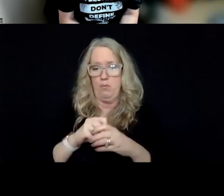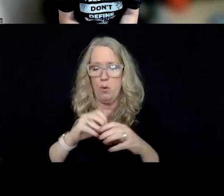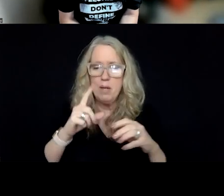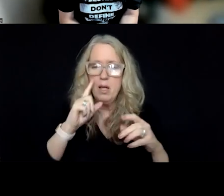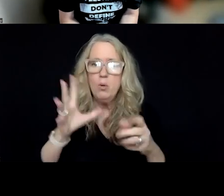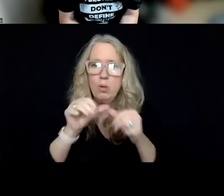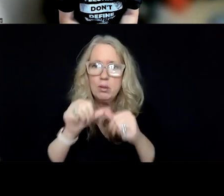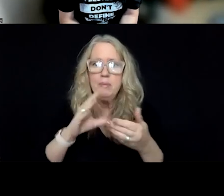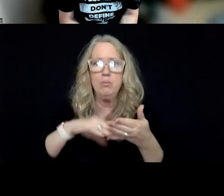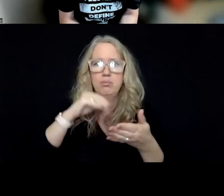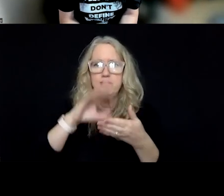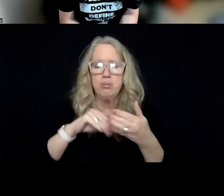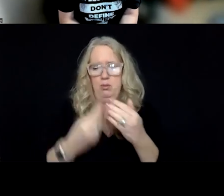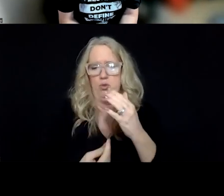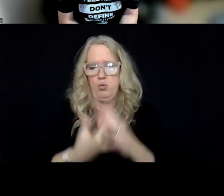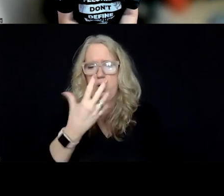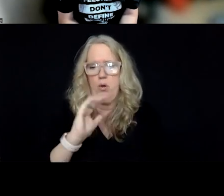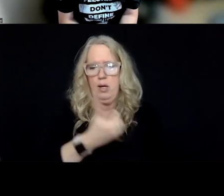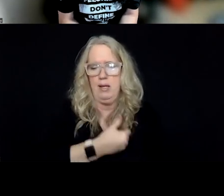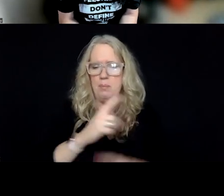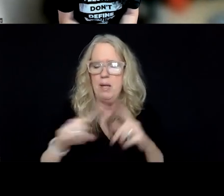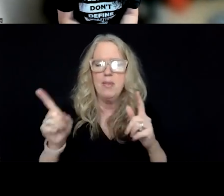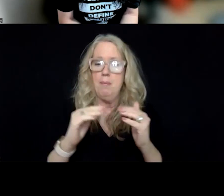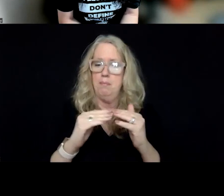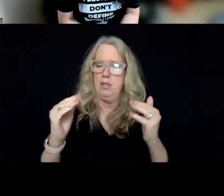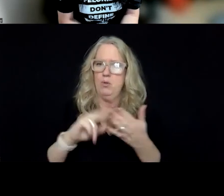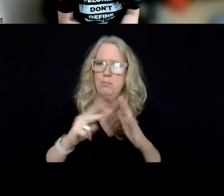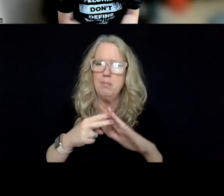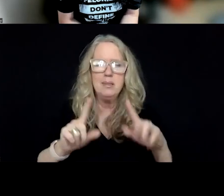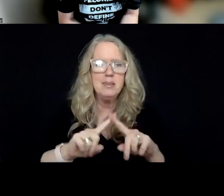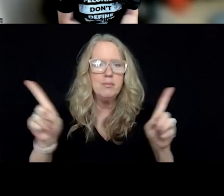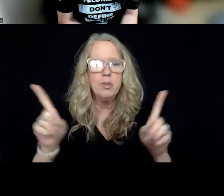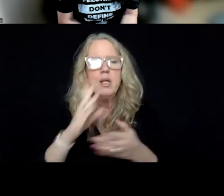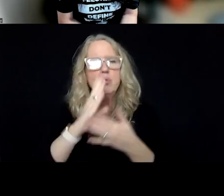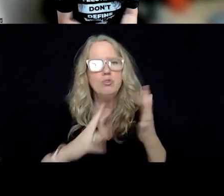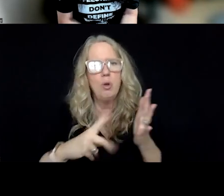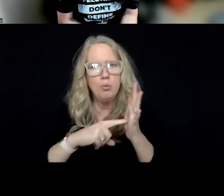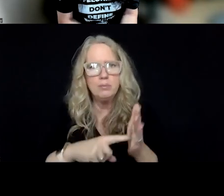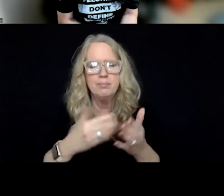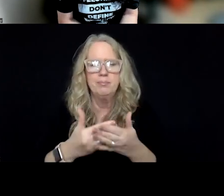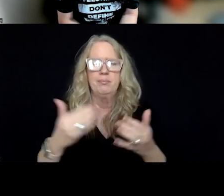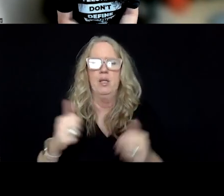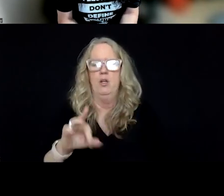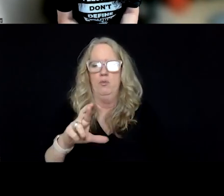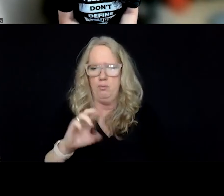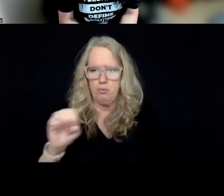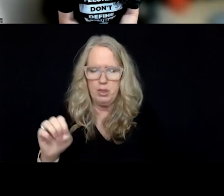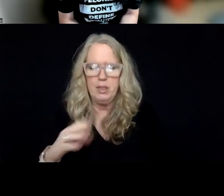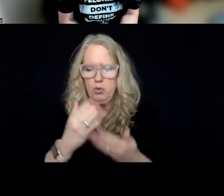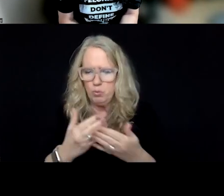TO LEARN AND GROW AND PEERS ARE NO DIFFERENT. SO WE HIGHLIGHT FREE RESOURCES THAT ARE IN